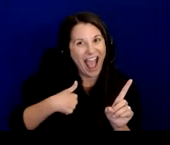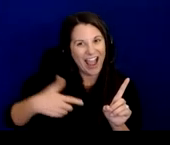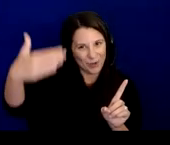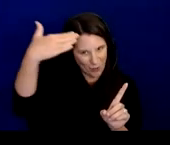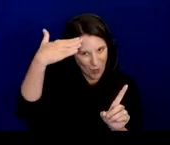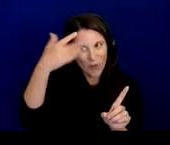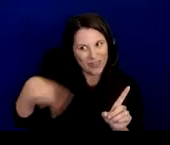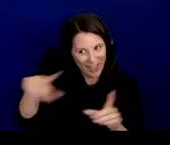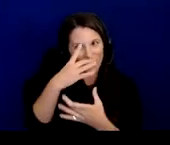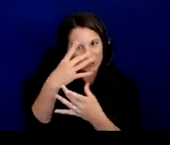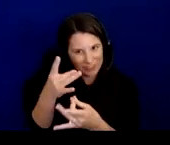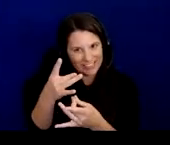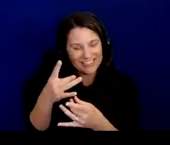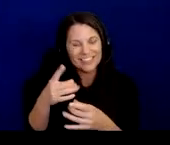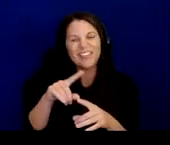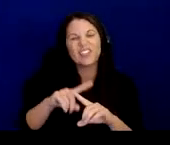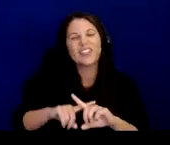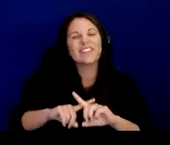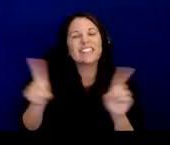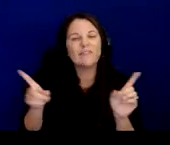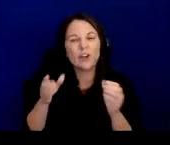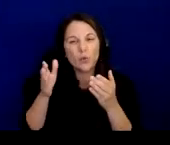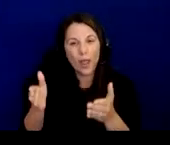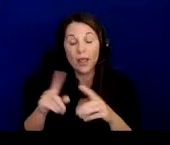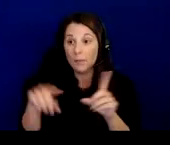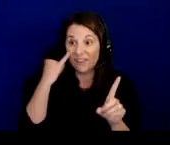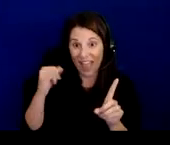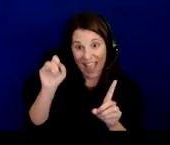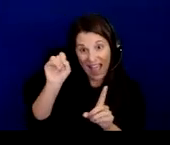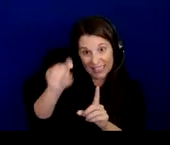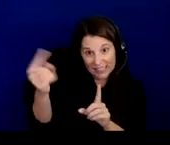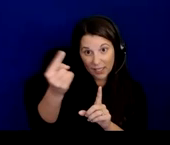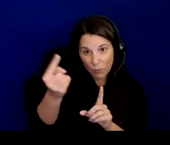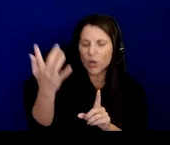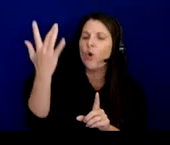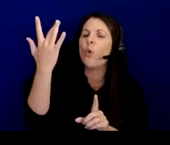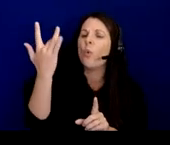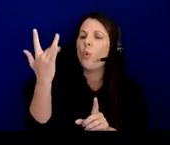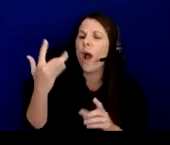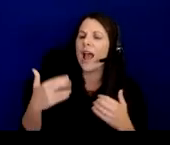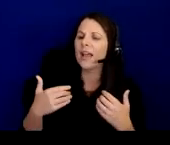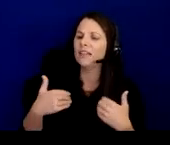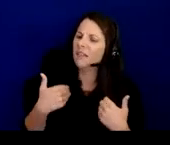And a lot of them say, Well, I can't make a difference. I won't make it. Well, this gives them the tools.